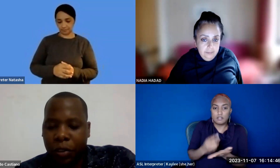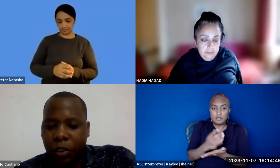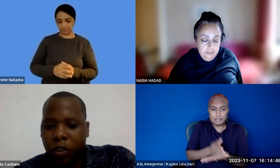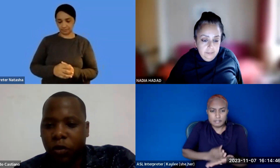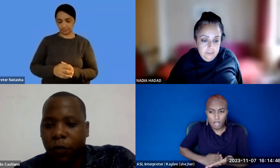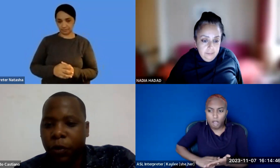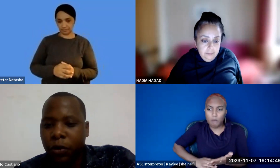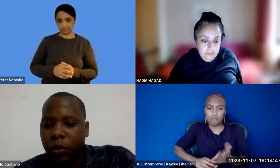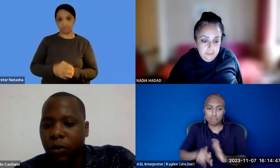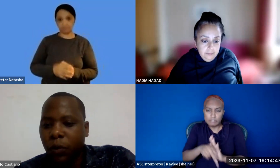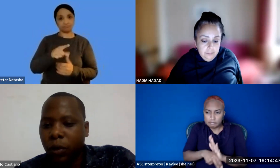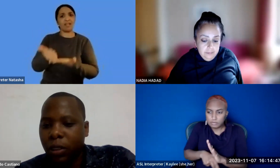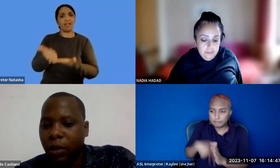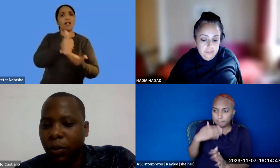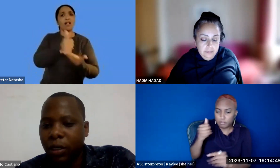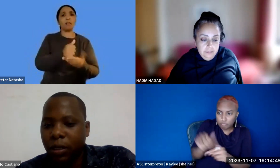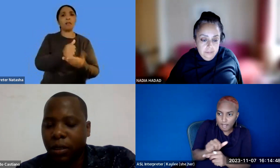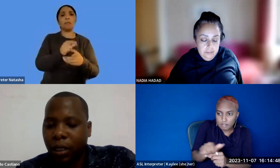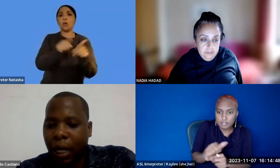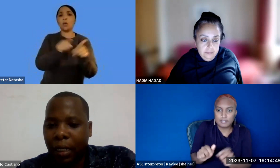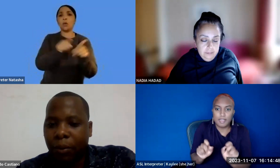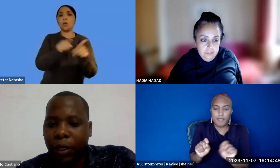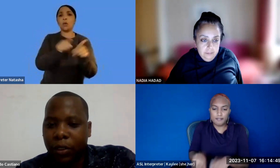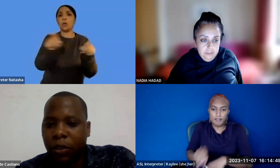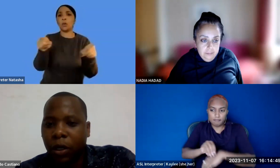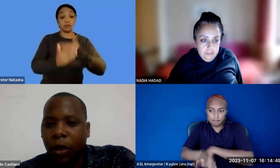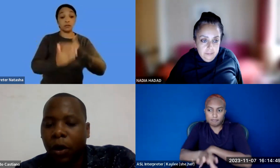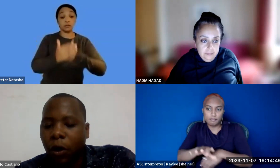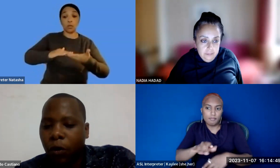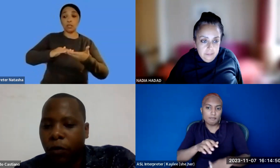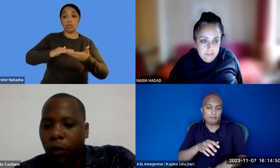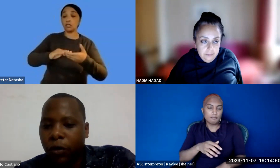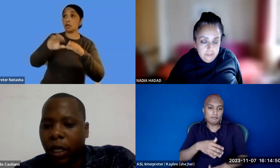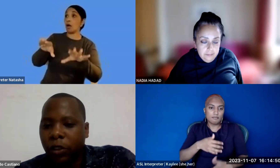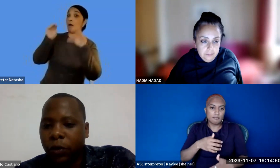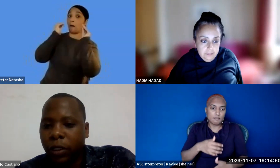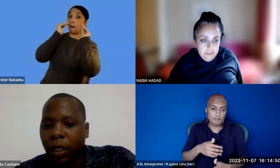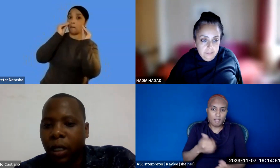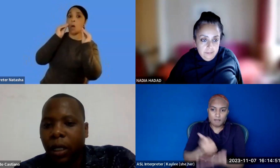the OPDs in other parts of the country